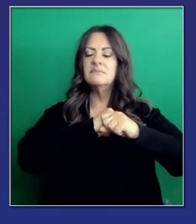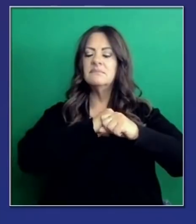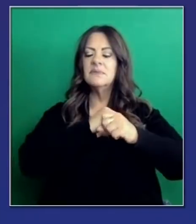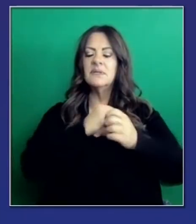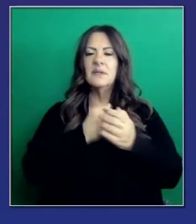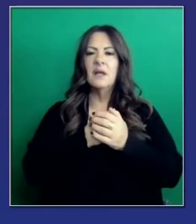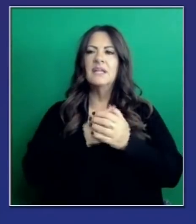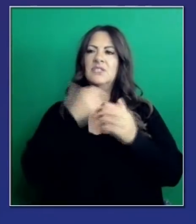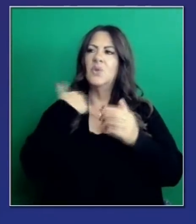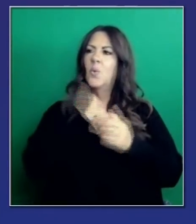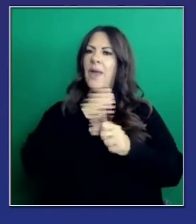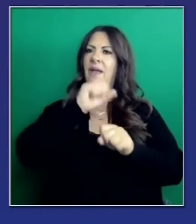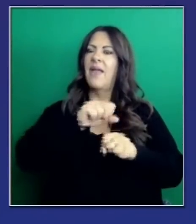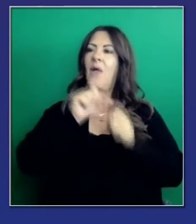GETTING VACCINES TO EVERYONE